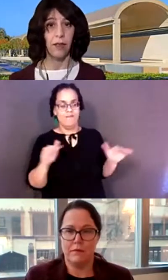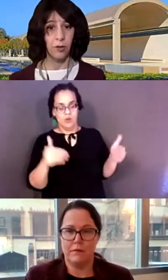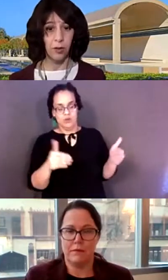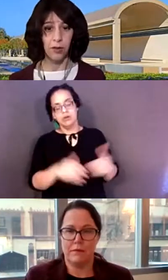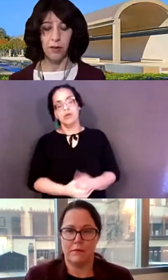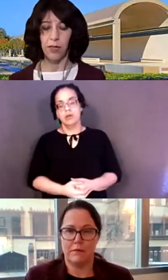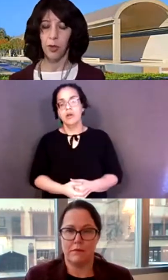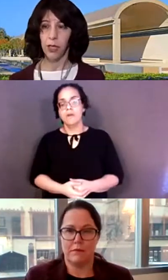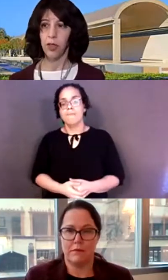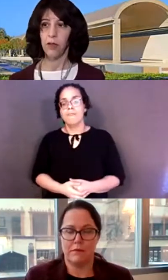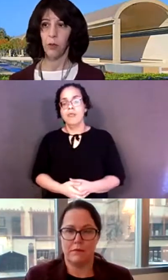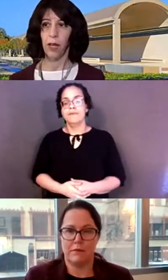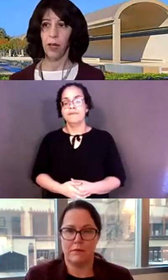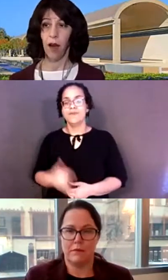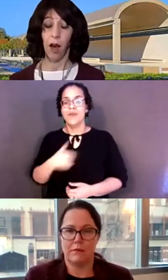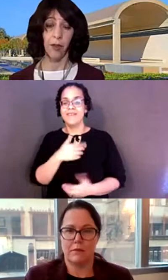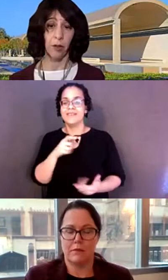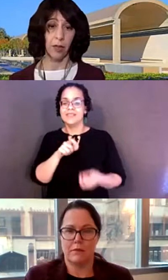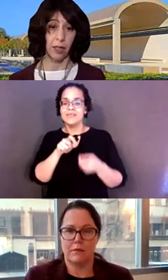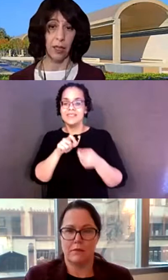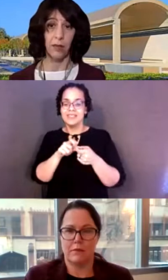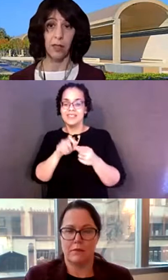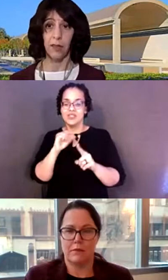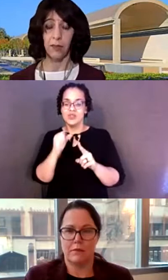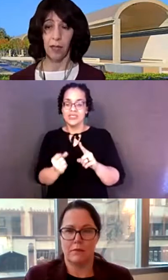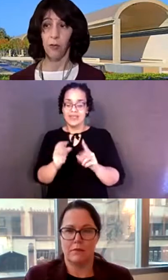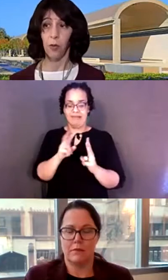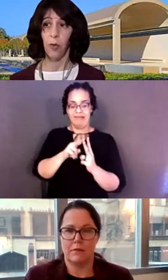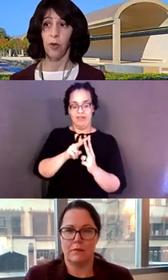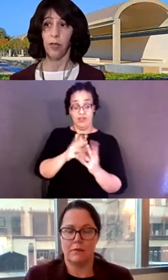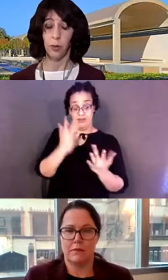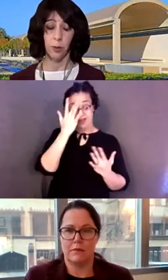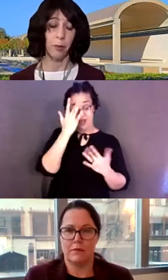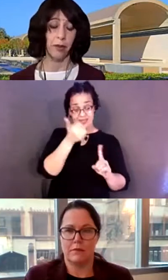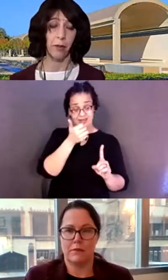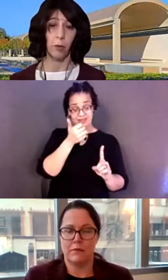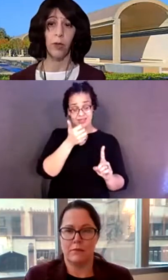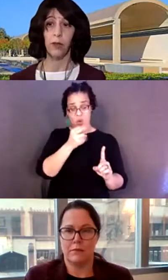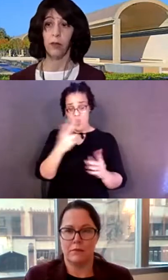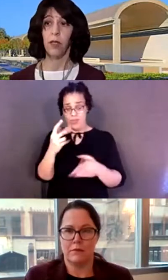certain situations when either the